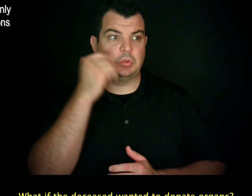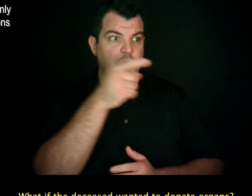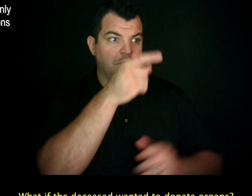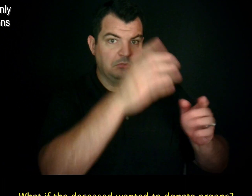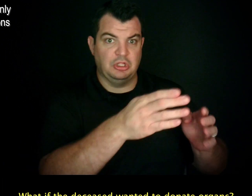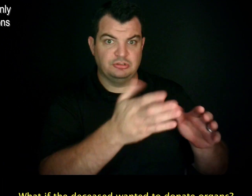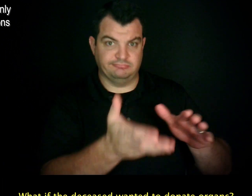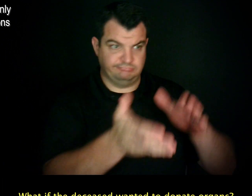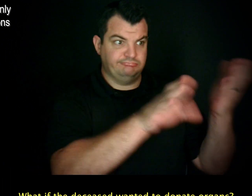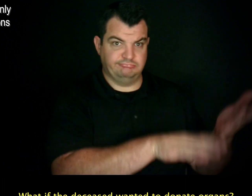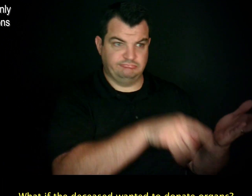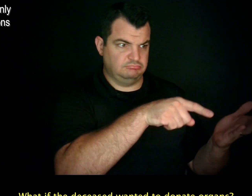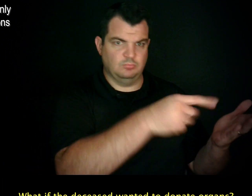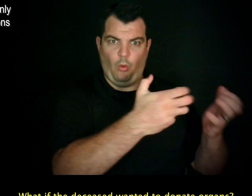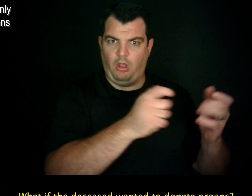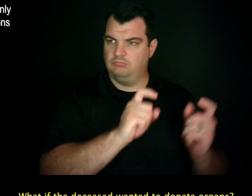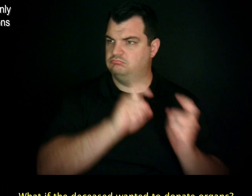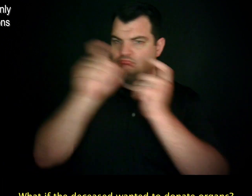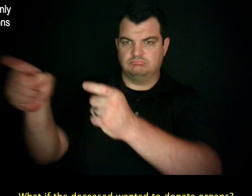What if the deceased wanted to donate organs?